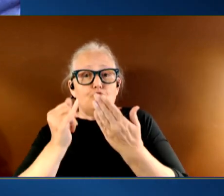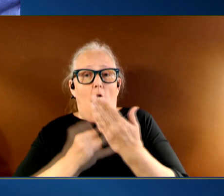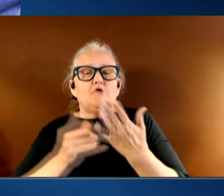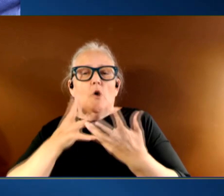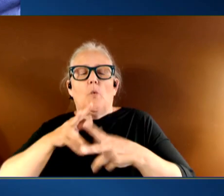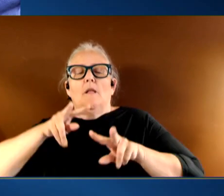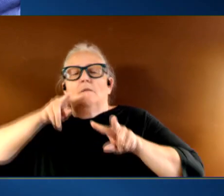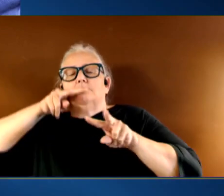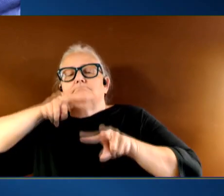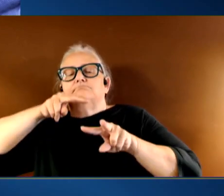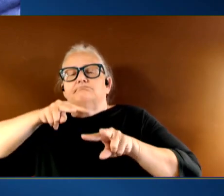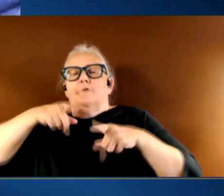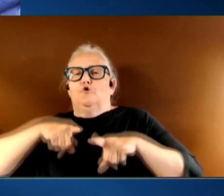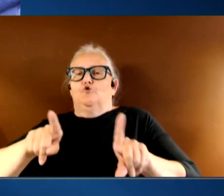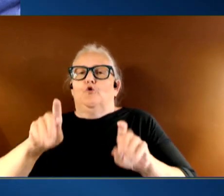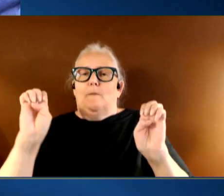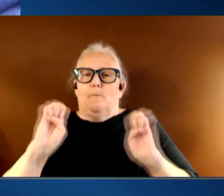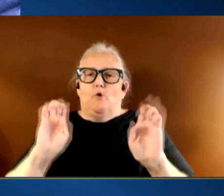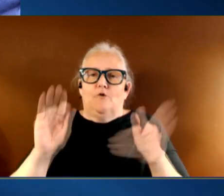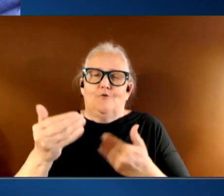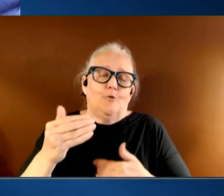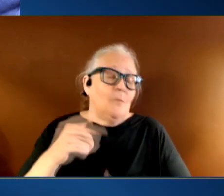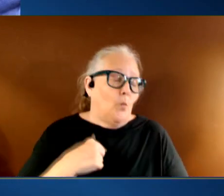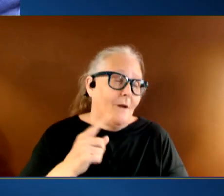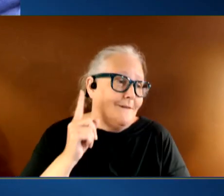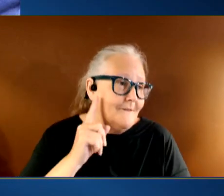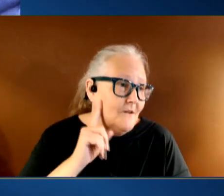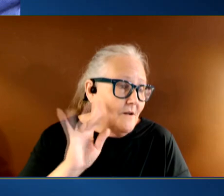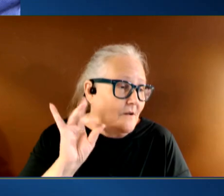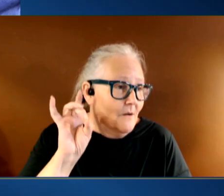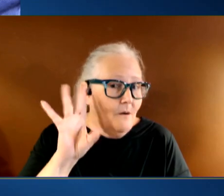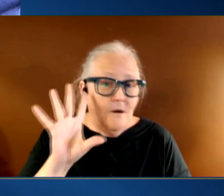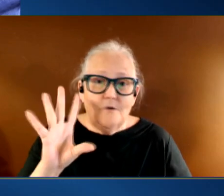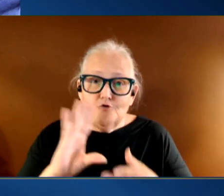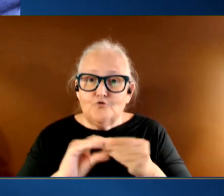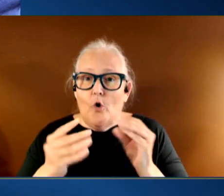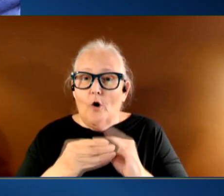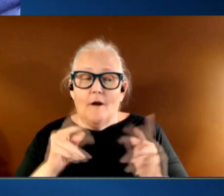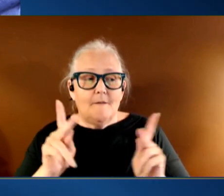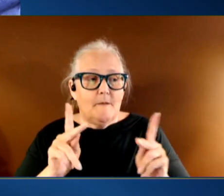Because we all have heard the stories of our warriors spending countless of